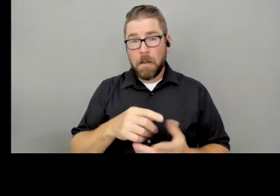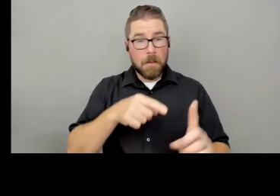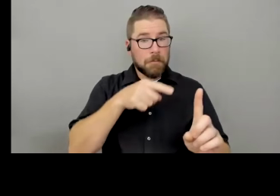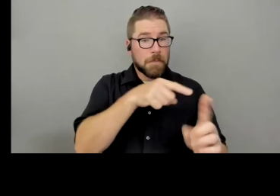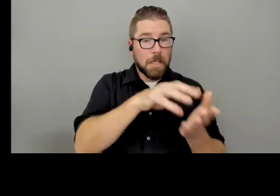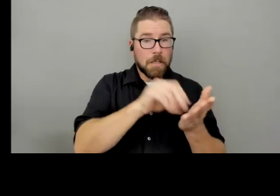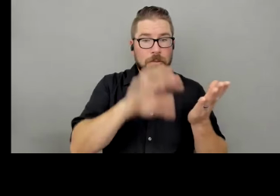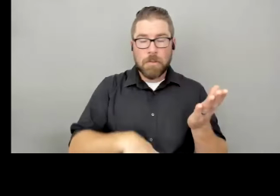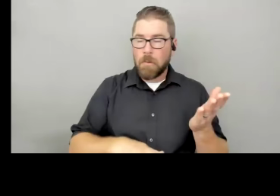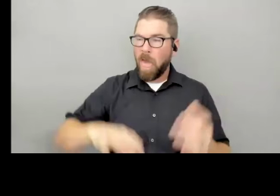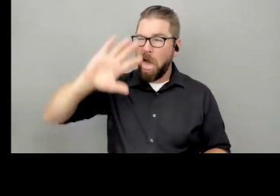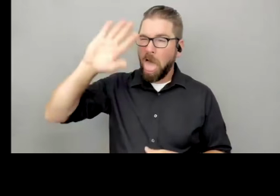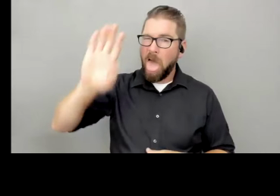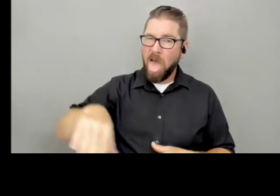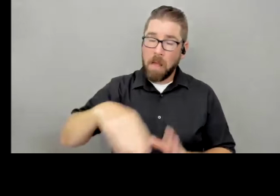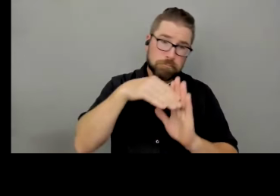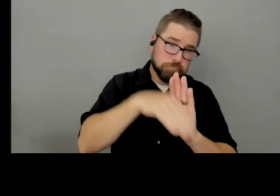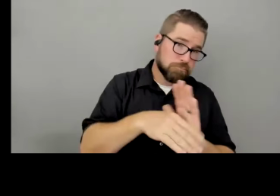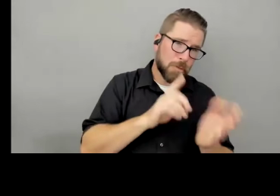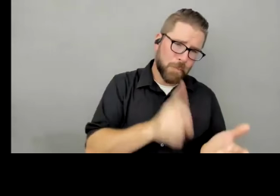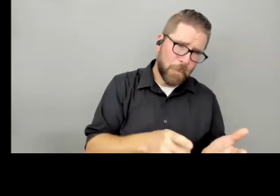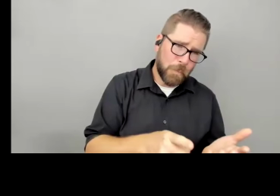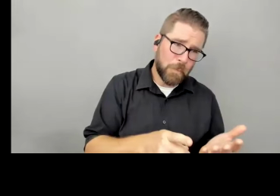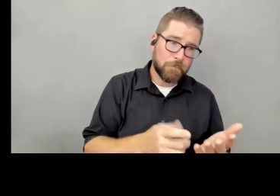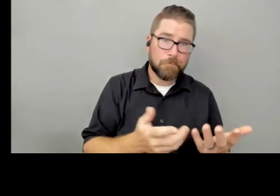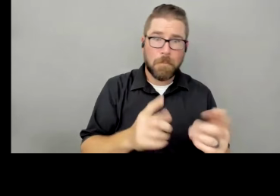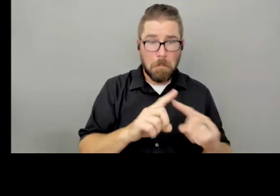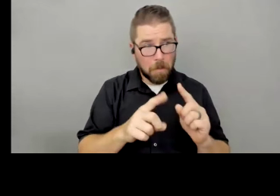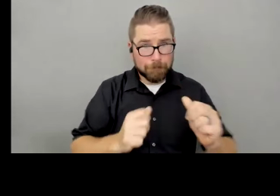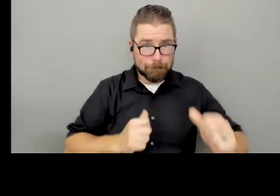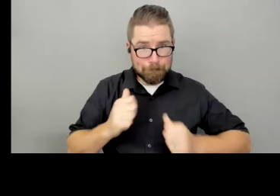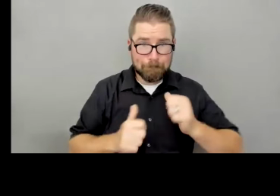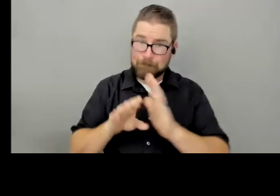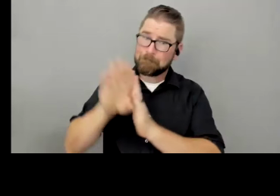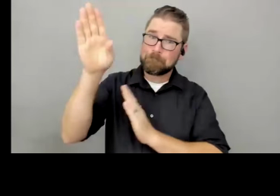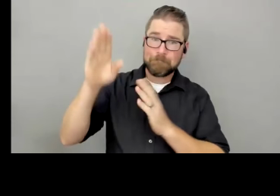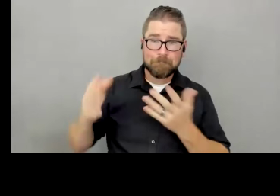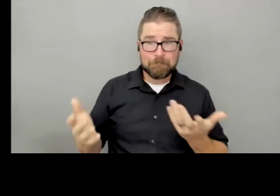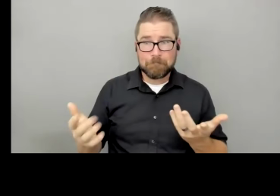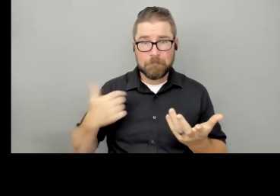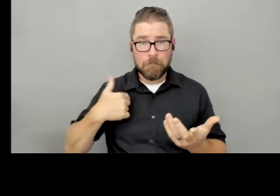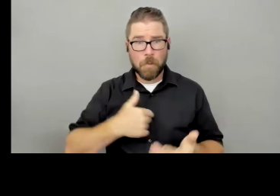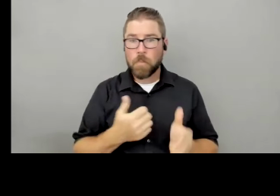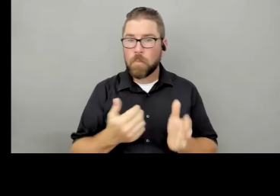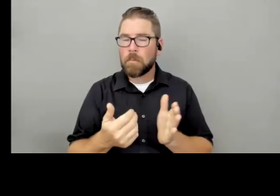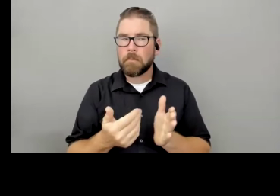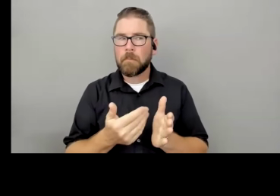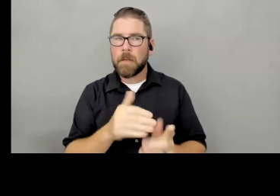But the more we tell them we're here, the more we offer support, the better chance for successful outcomes.